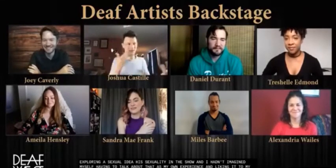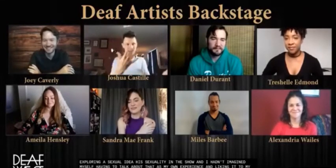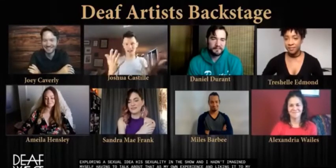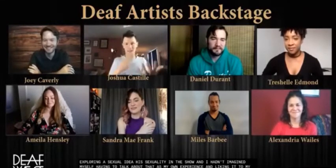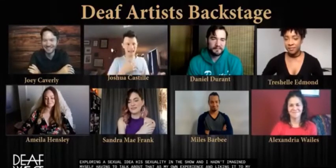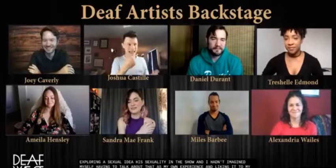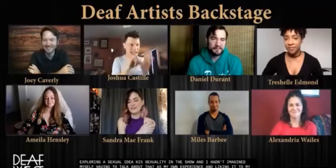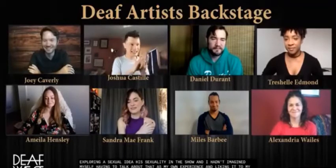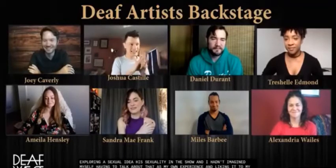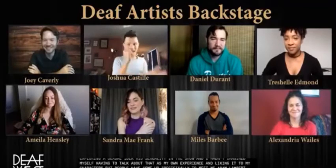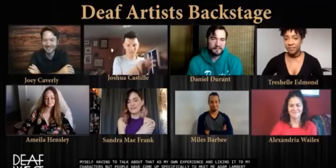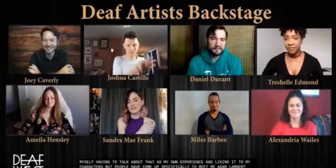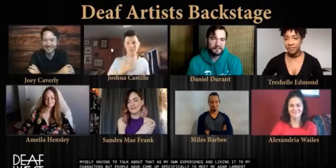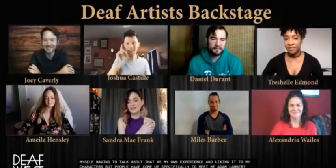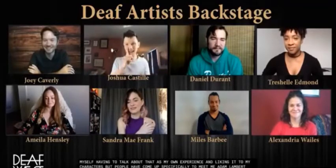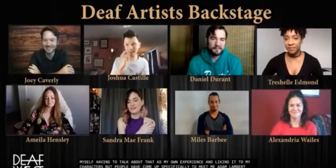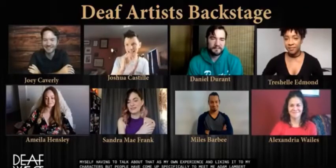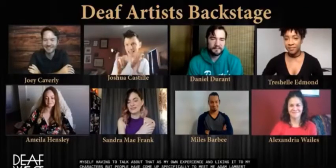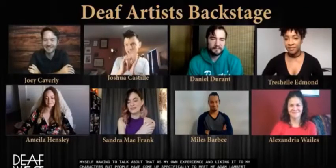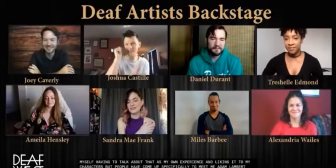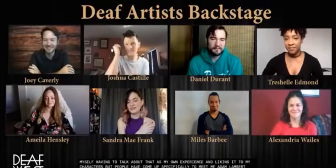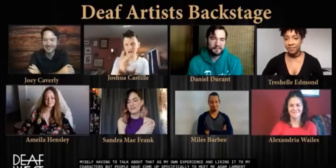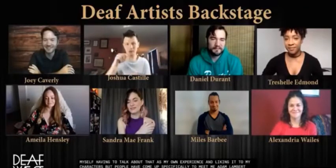were such great team and castmate members.